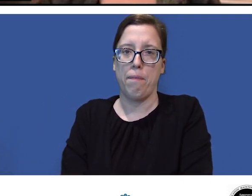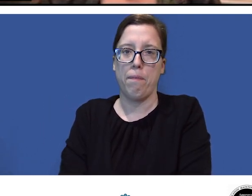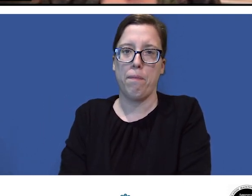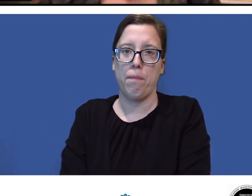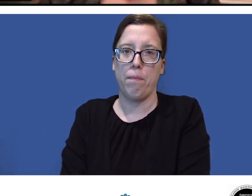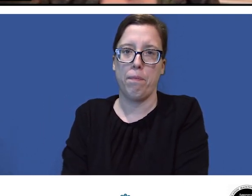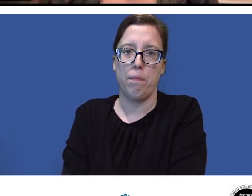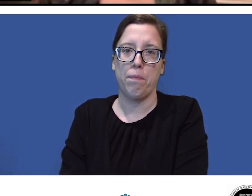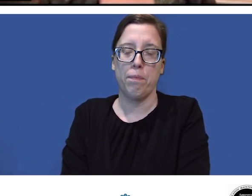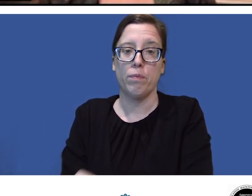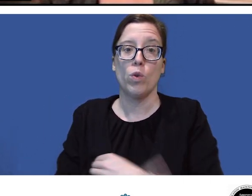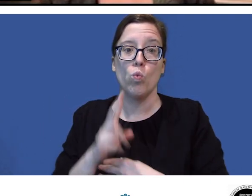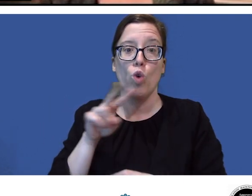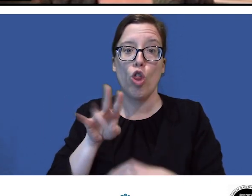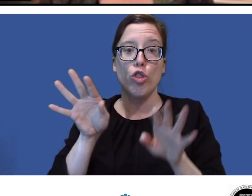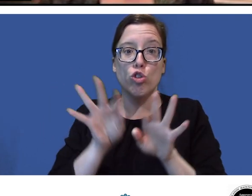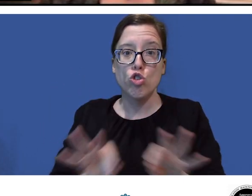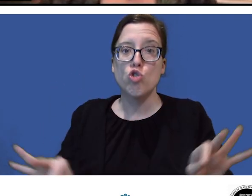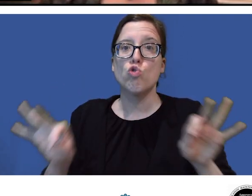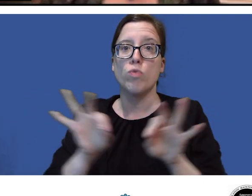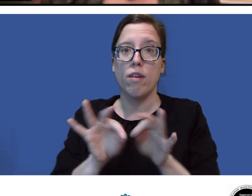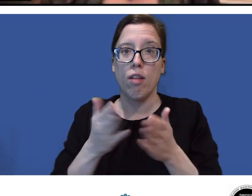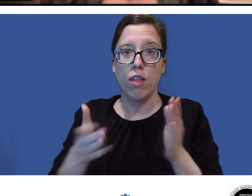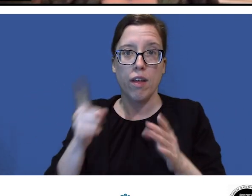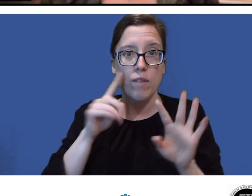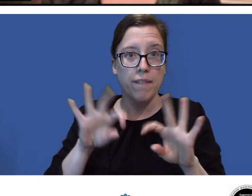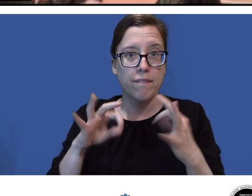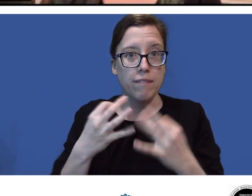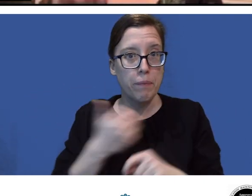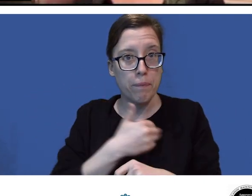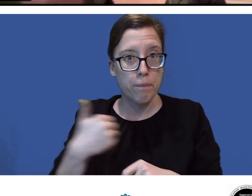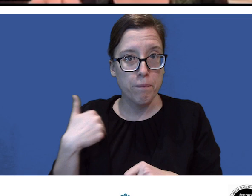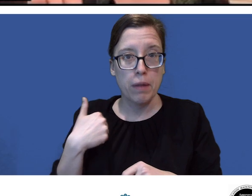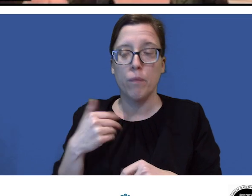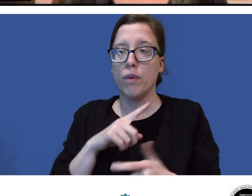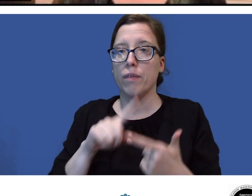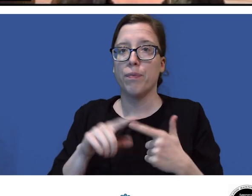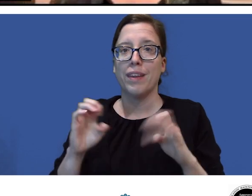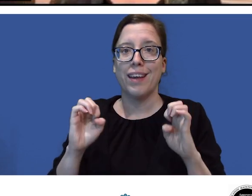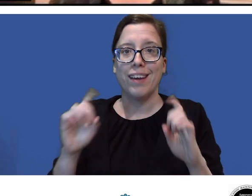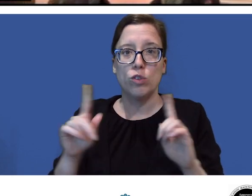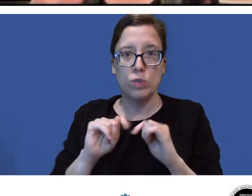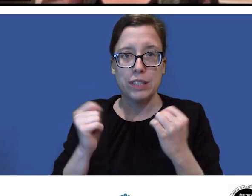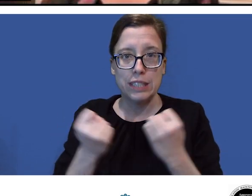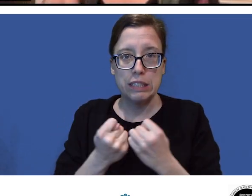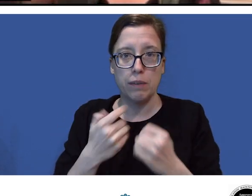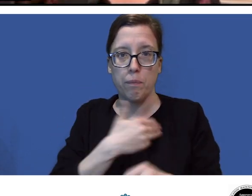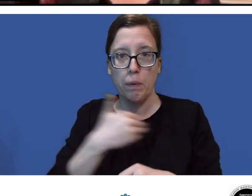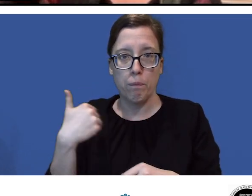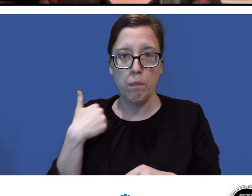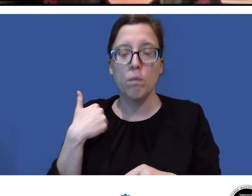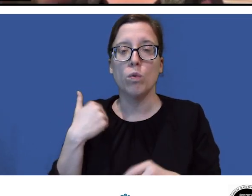family members and educational team members to do when they're working with,